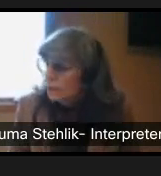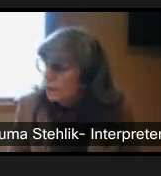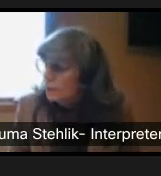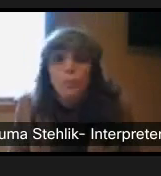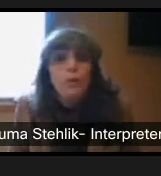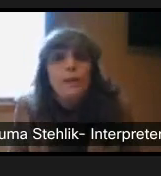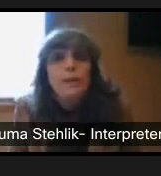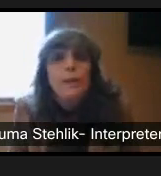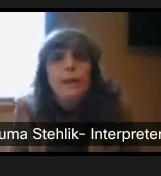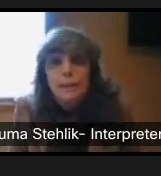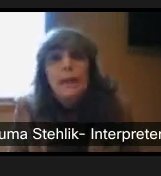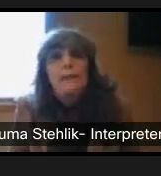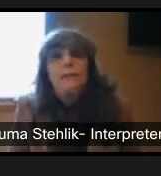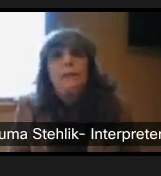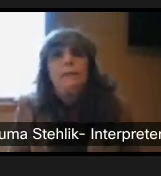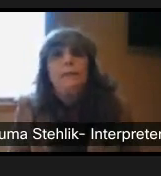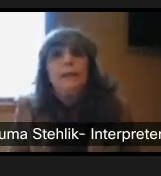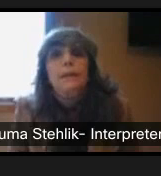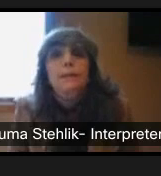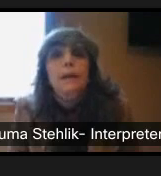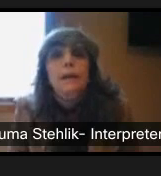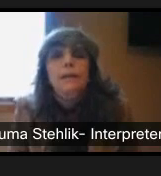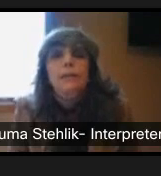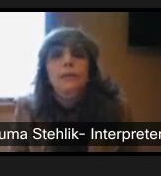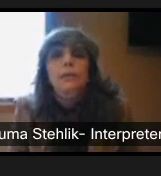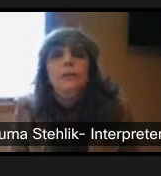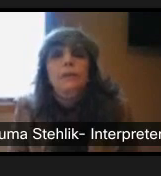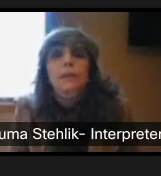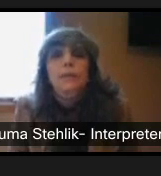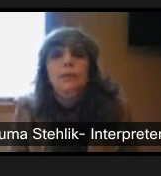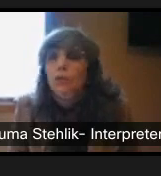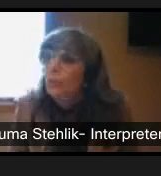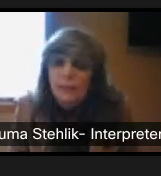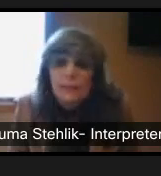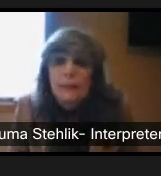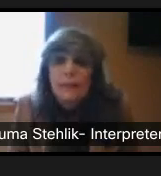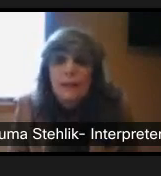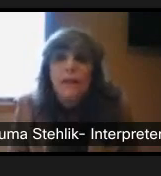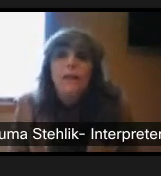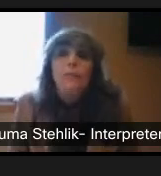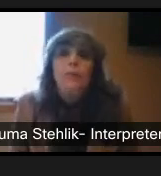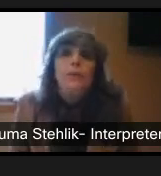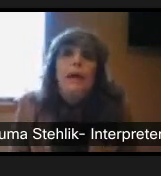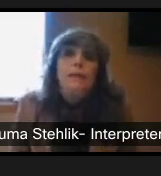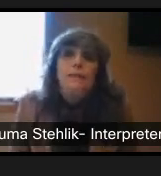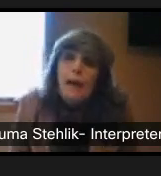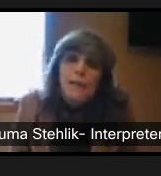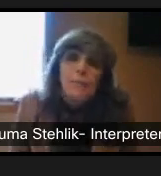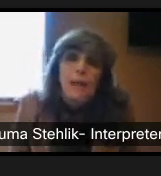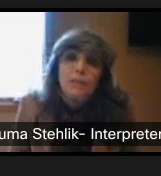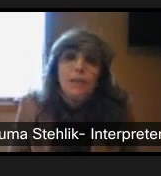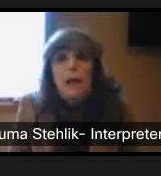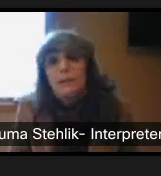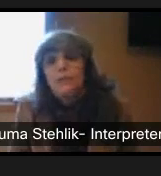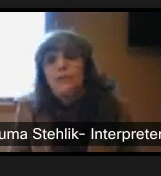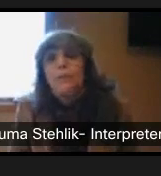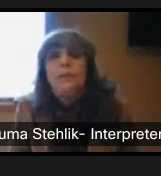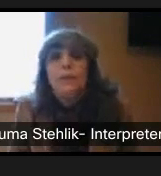Nope, I'll get you familiar.